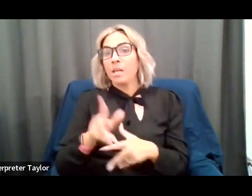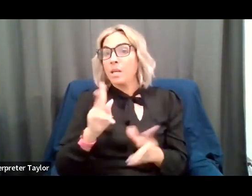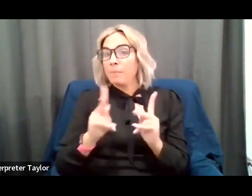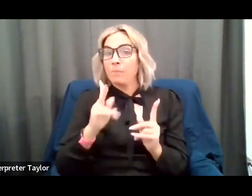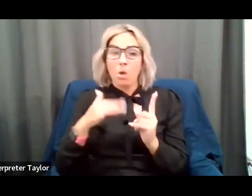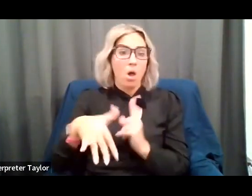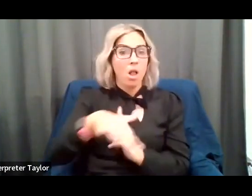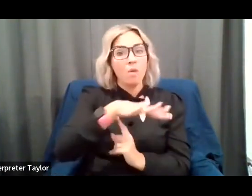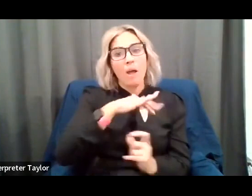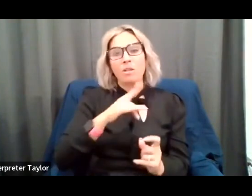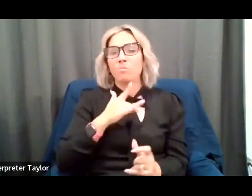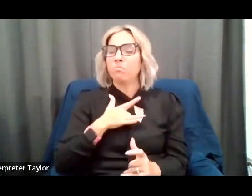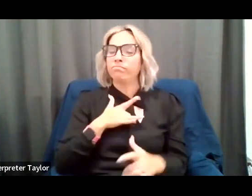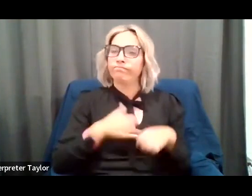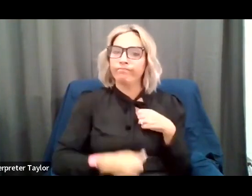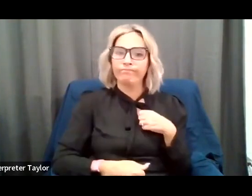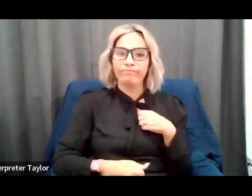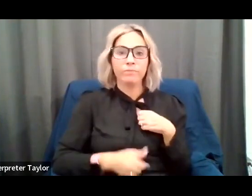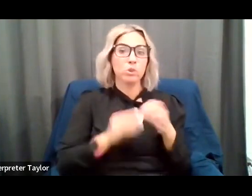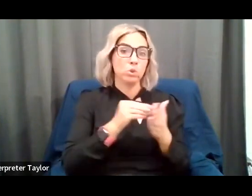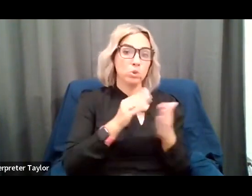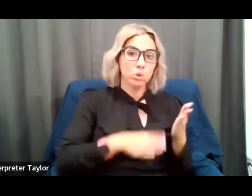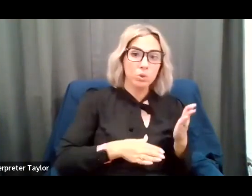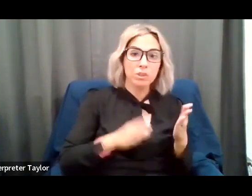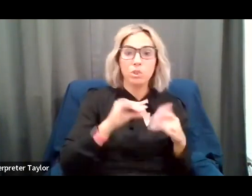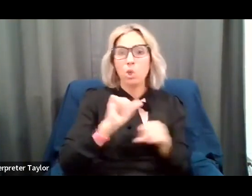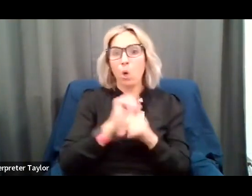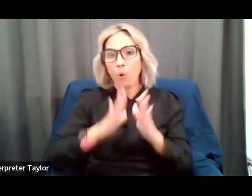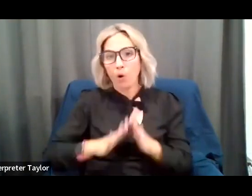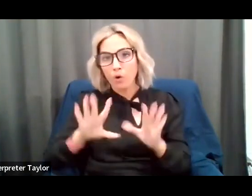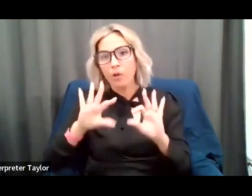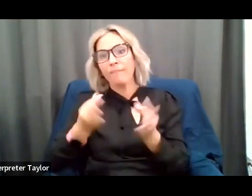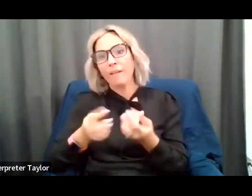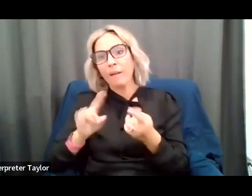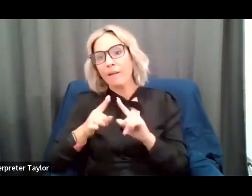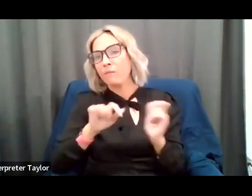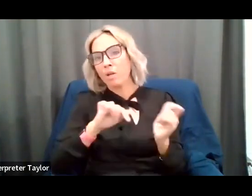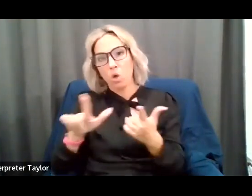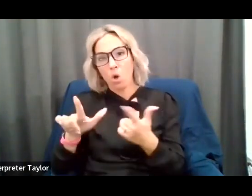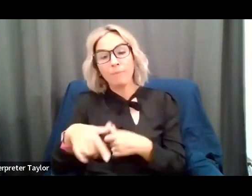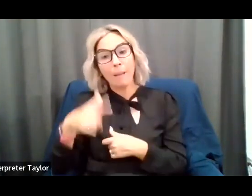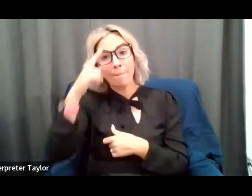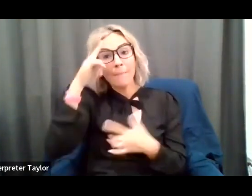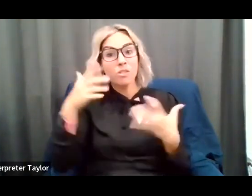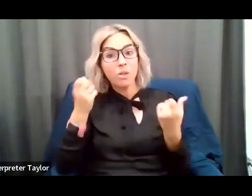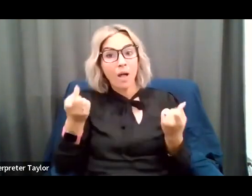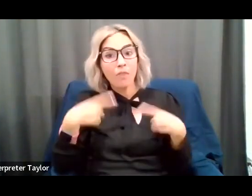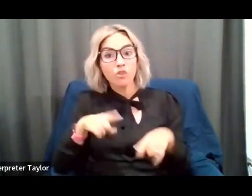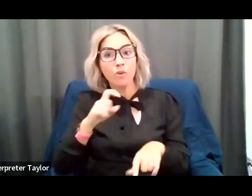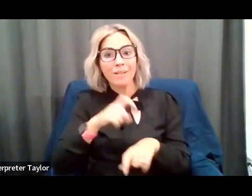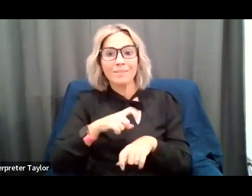his students, his colleagues, and his family and friends. Mental health during times of grief is essential.